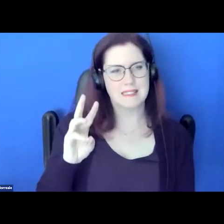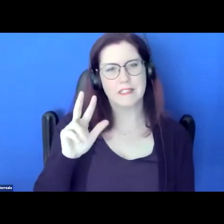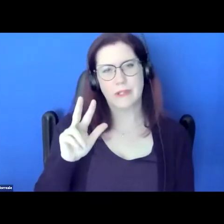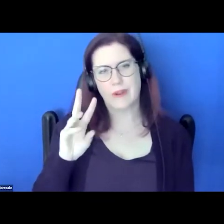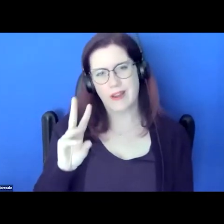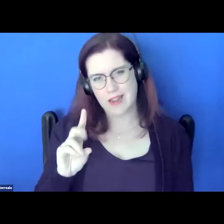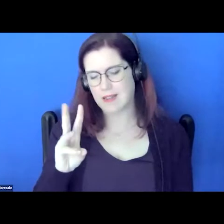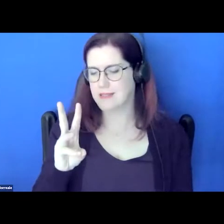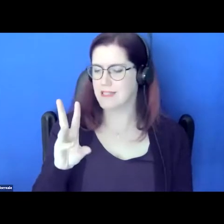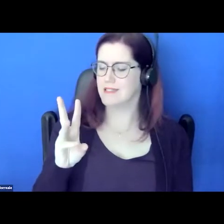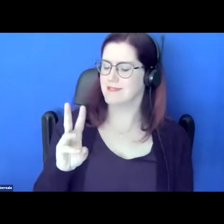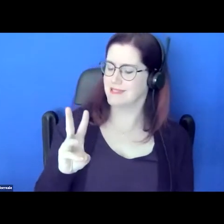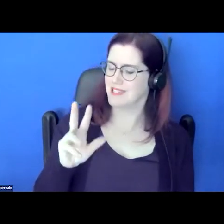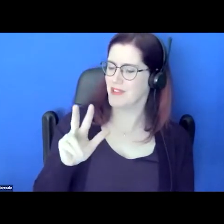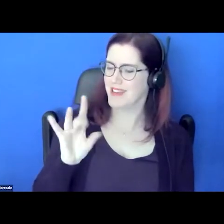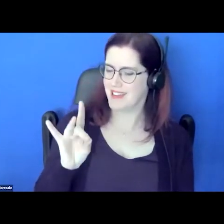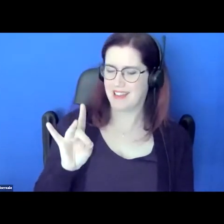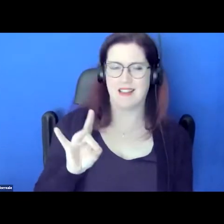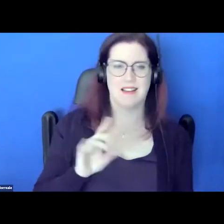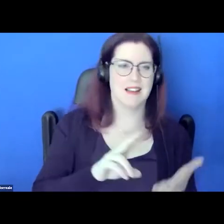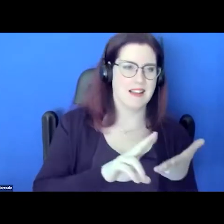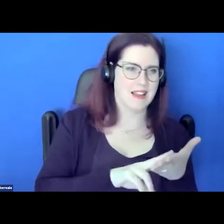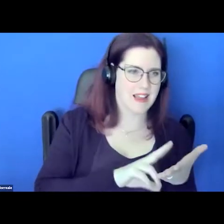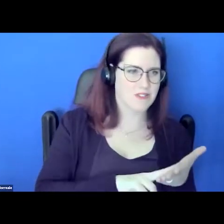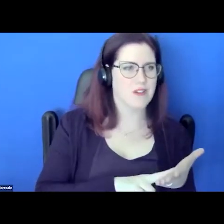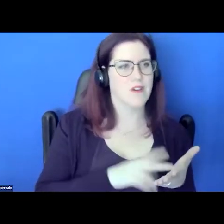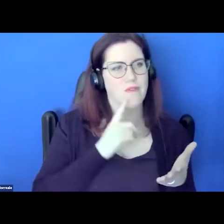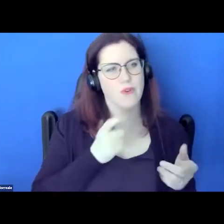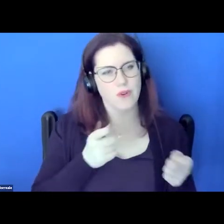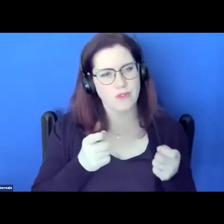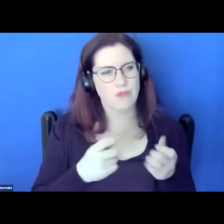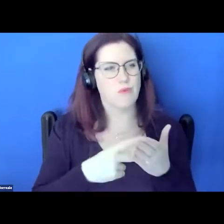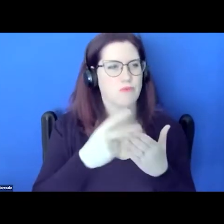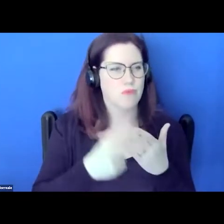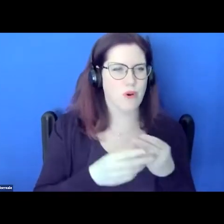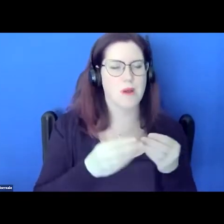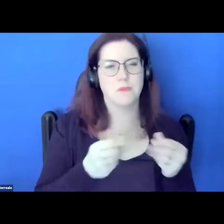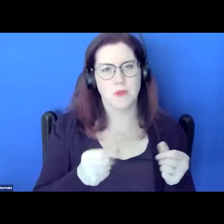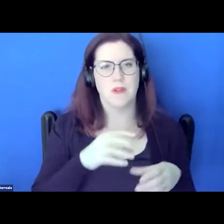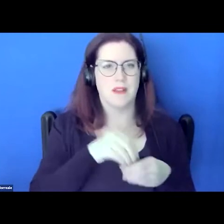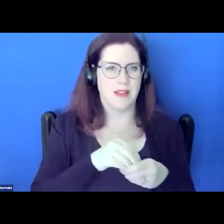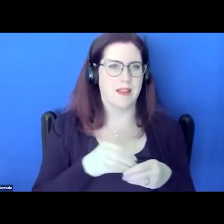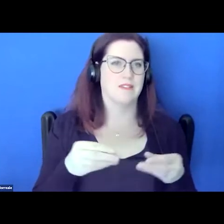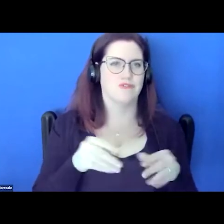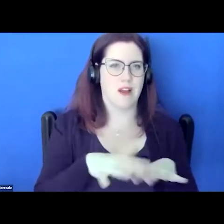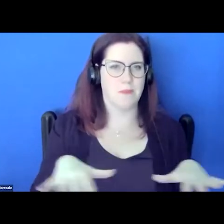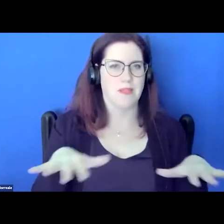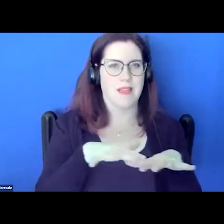so it increases the control of programs and solutions implemented on tribal lands. And it's a transfer of funding and management